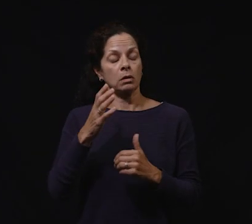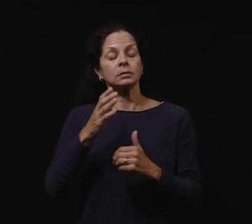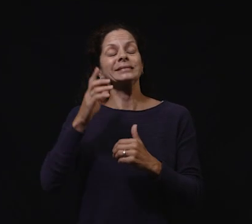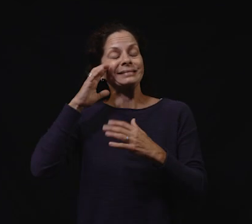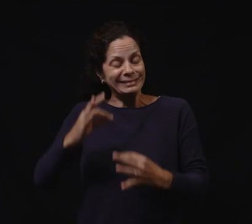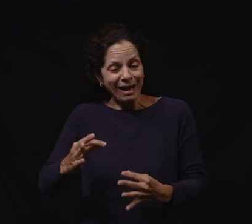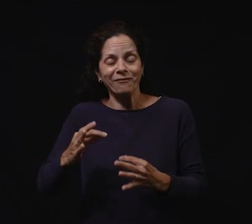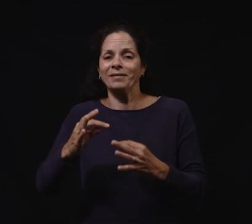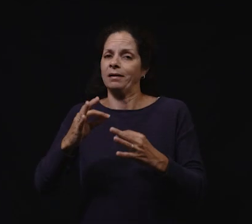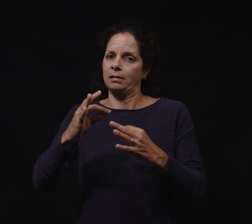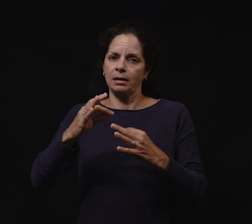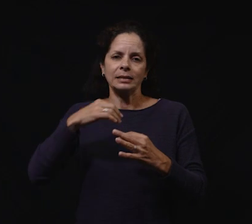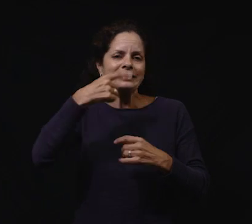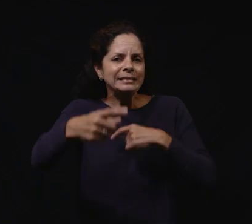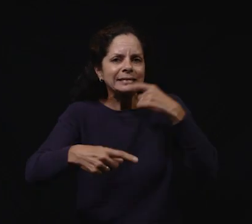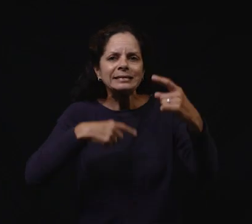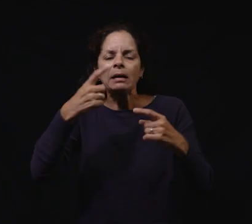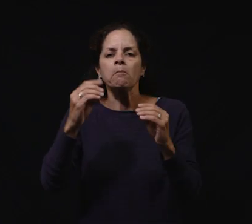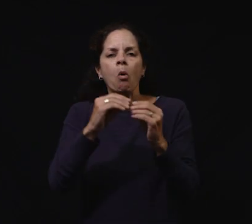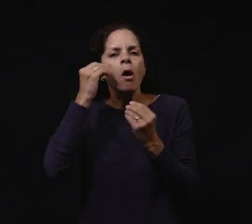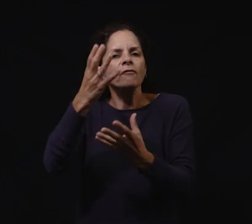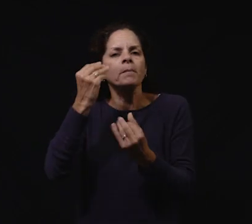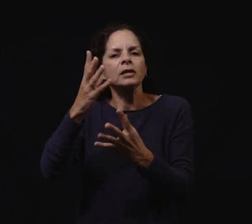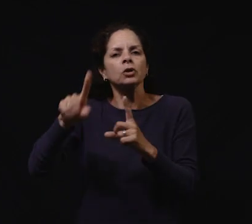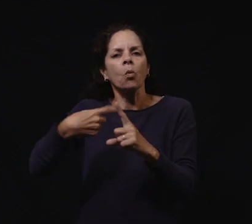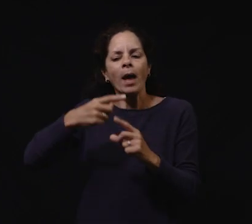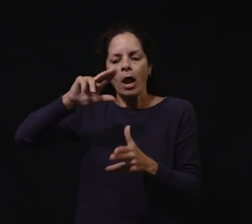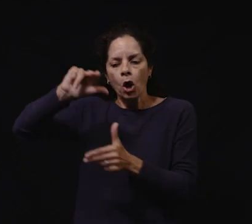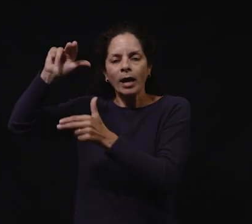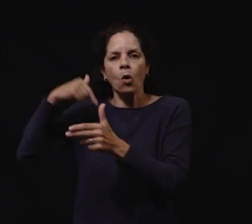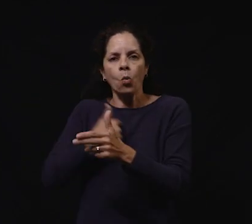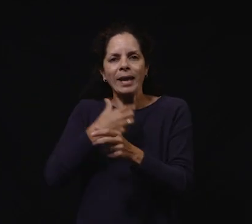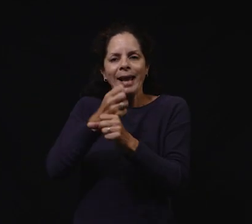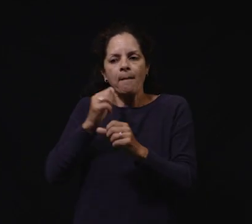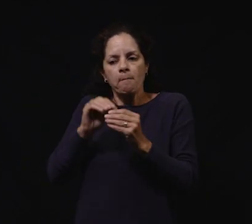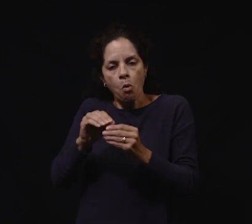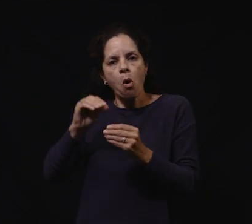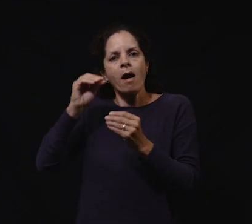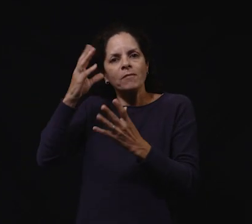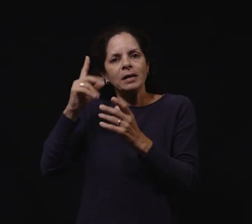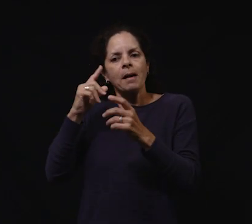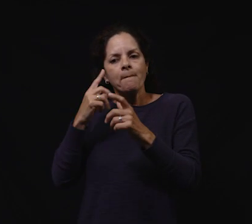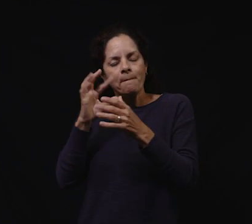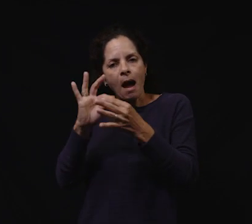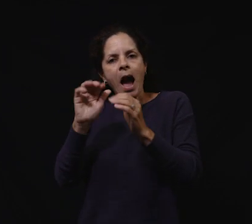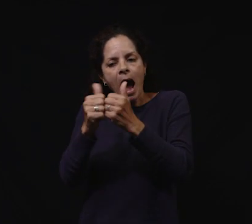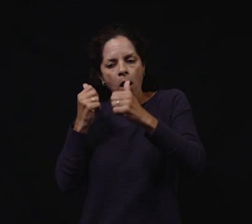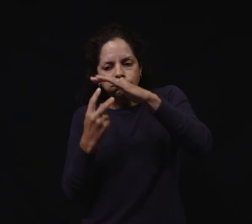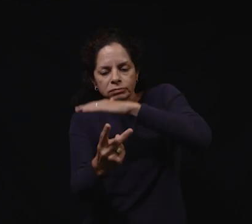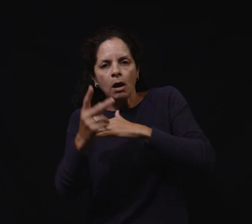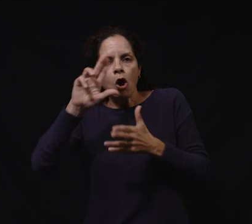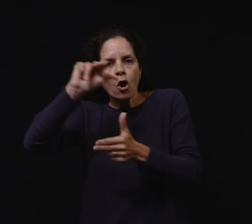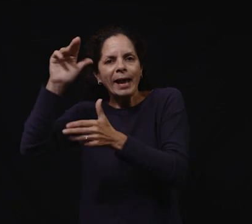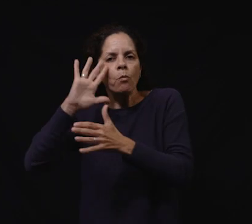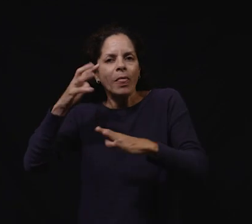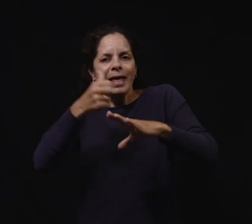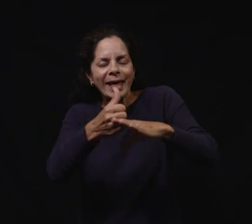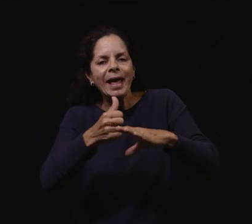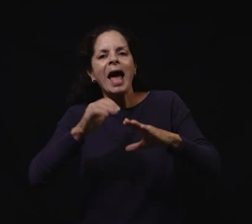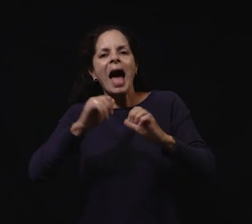The weather lets us know Where it's going to hit or landfall? But we want you to consider the following things that you may have to bring